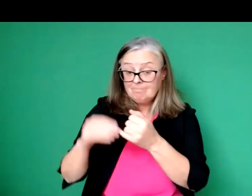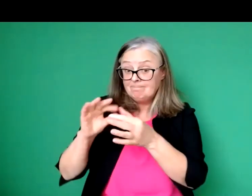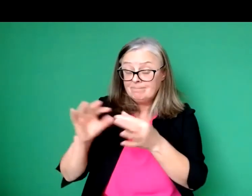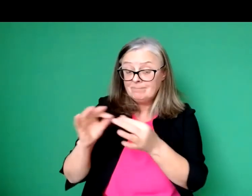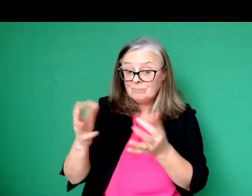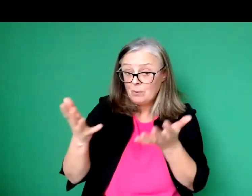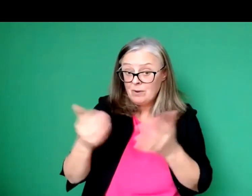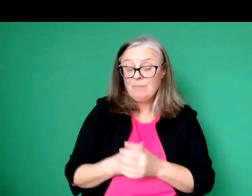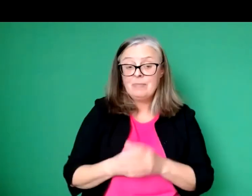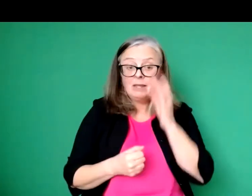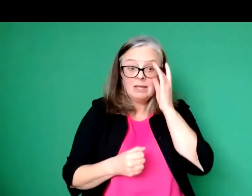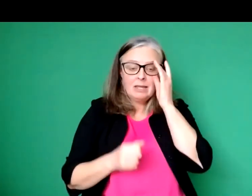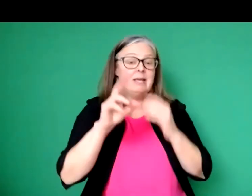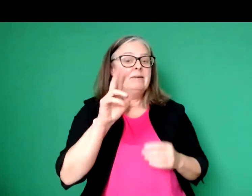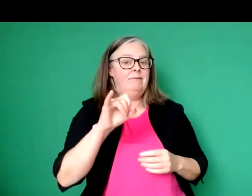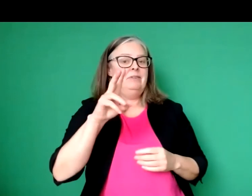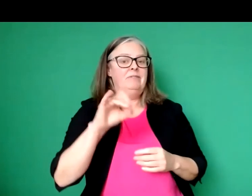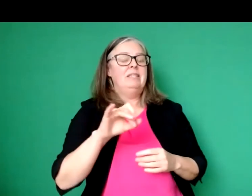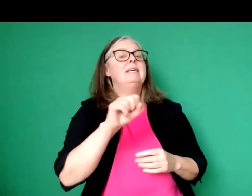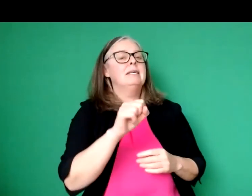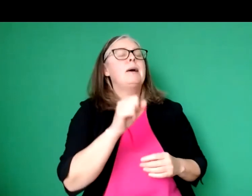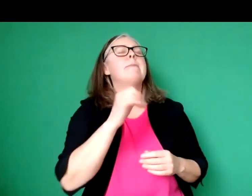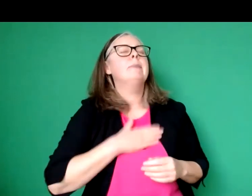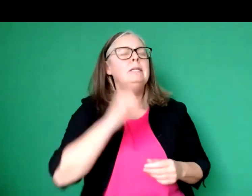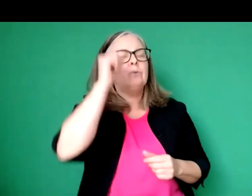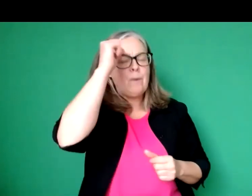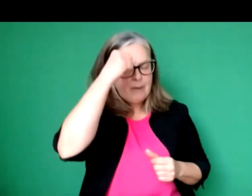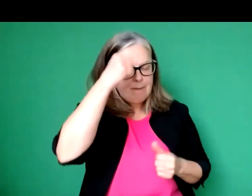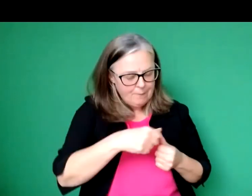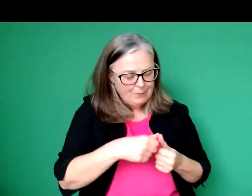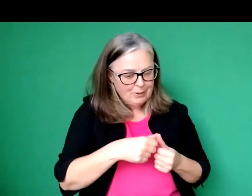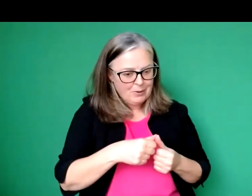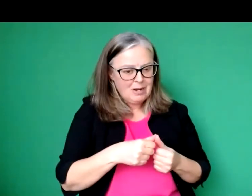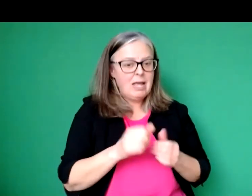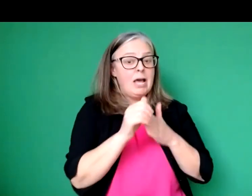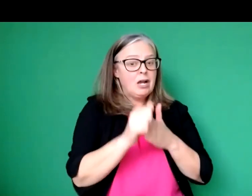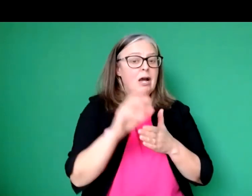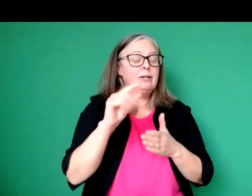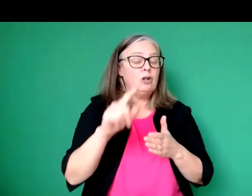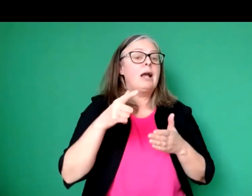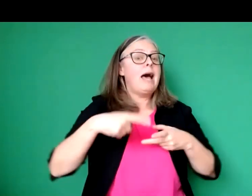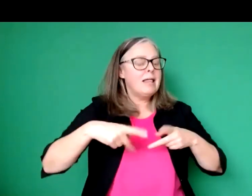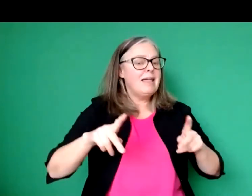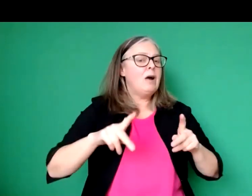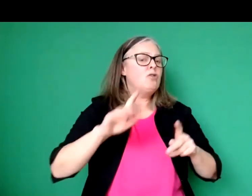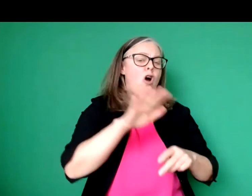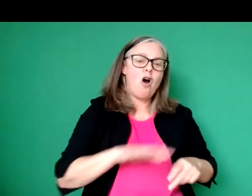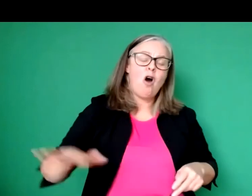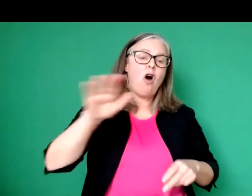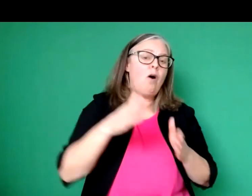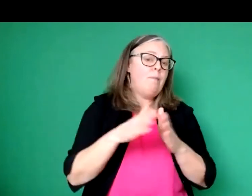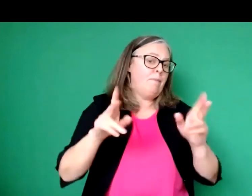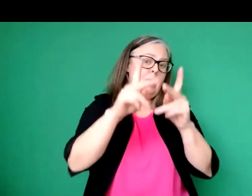remember that guide dogs are allowed everywhere in public it is the law so please remember and be